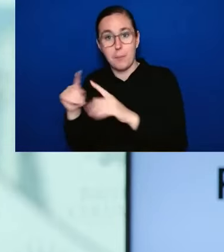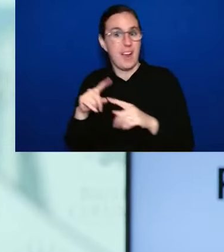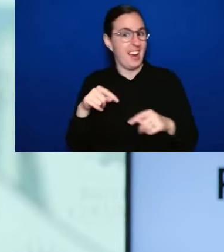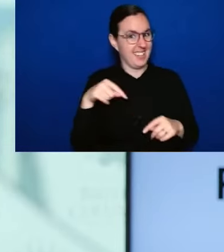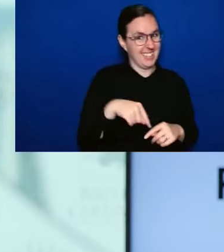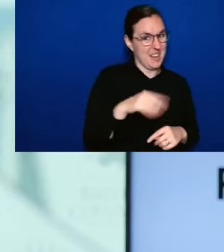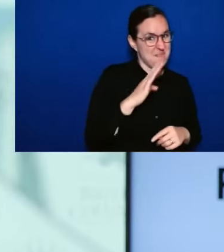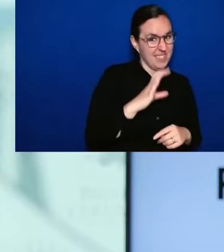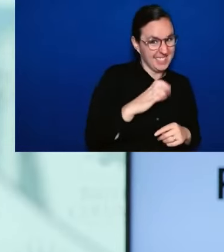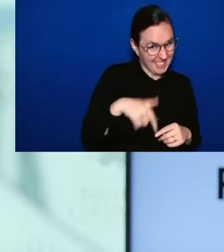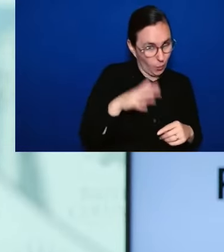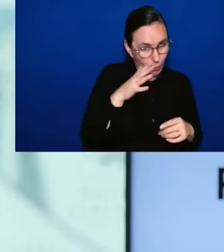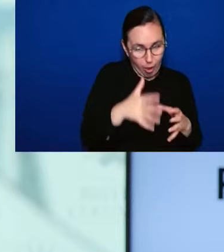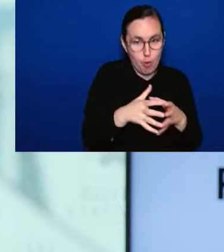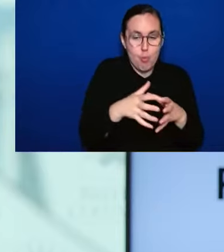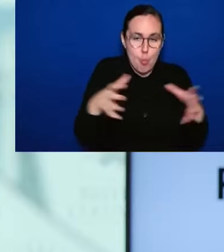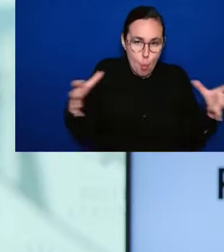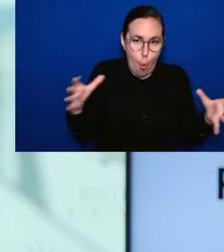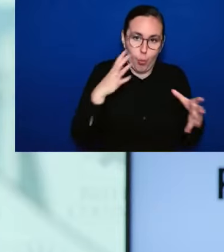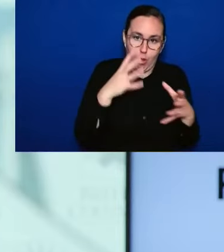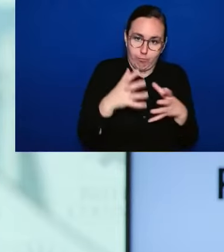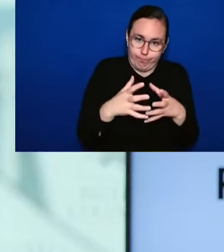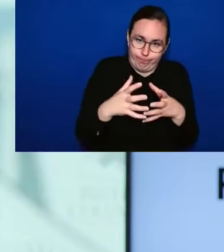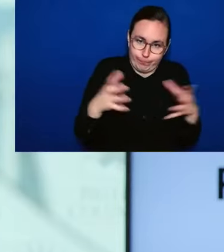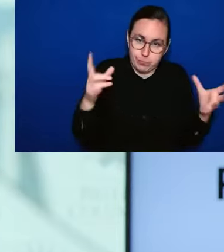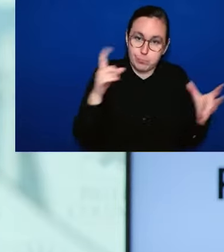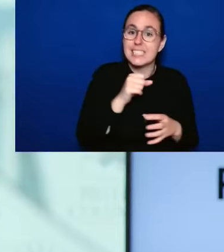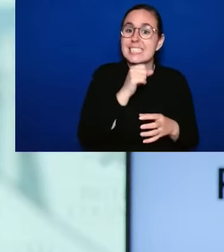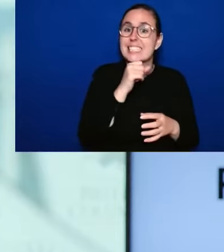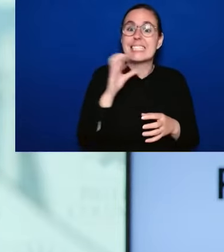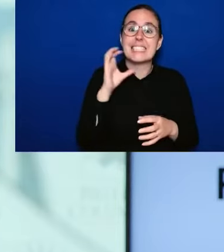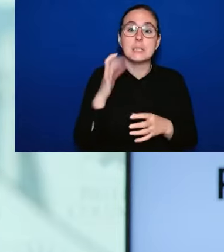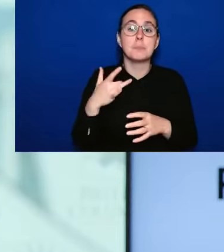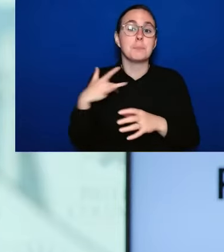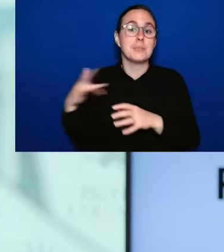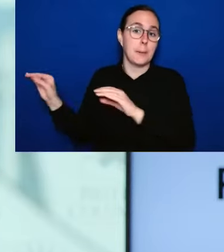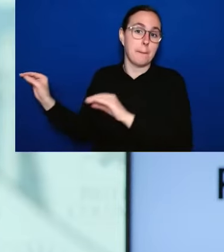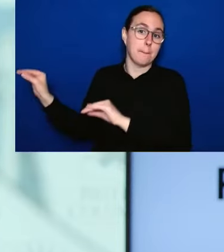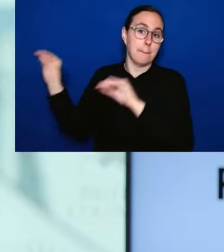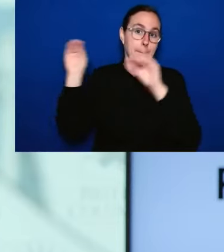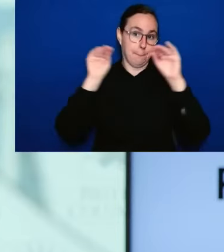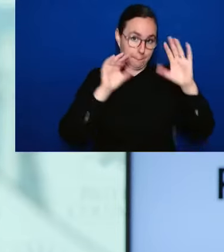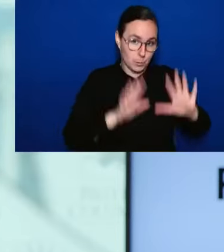contribution limit. In large numbers in there we expect